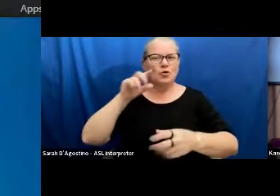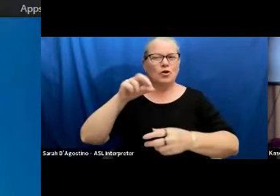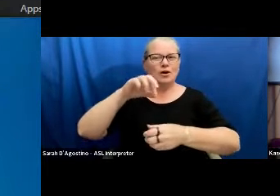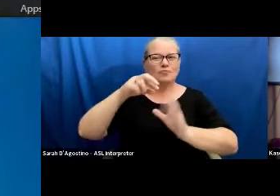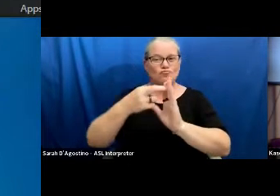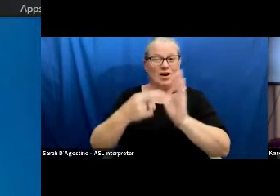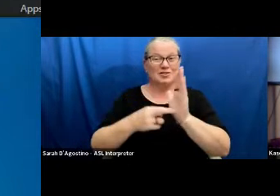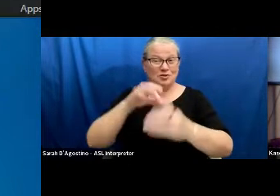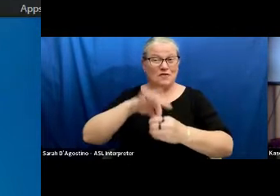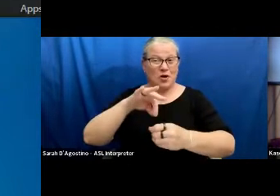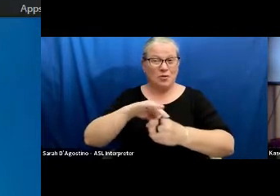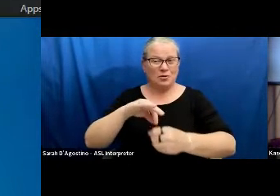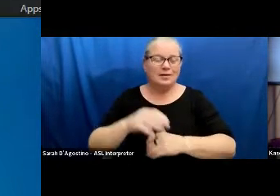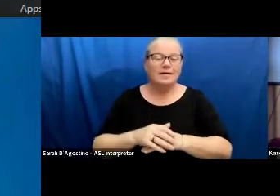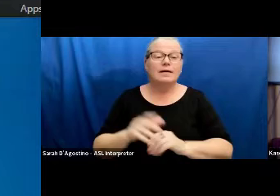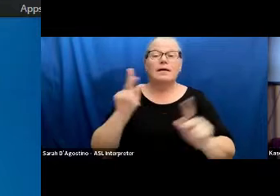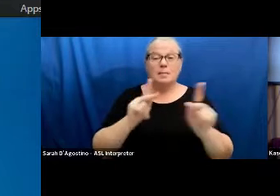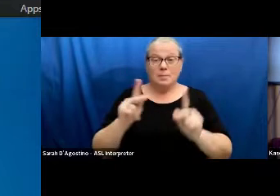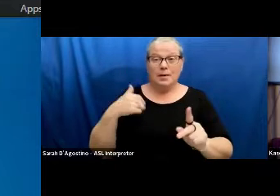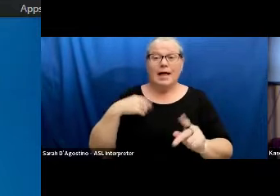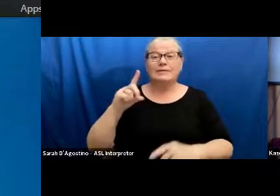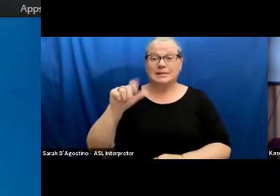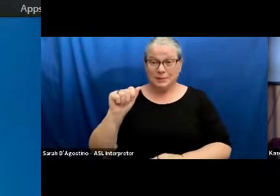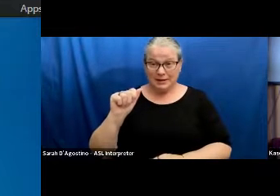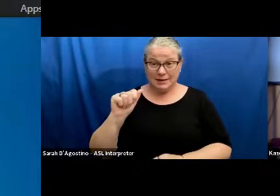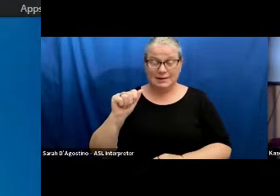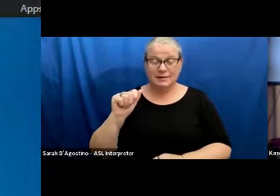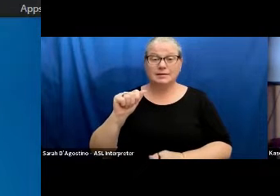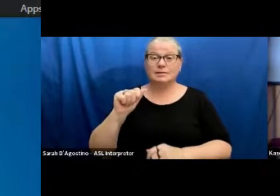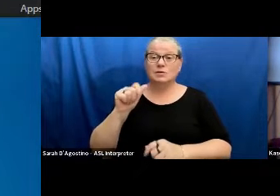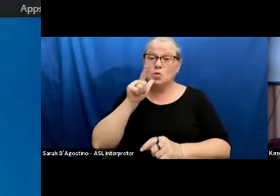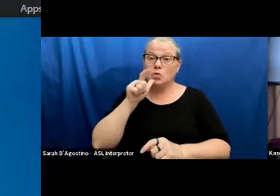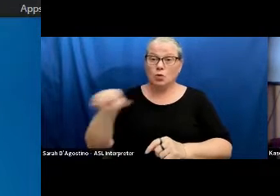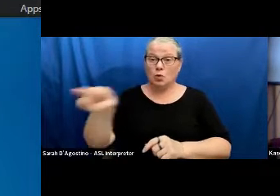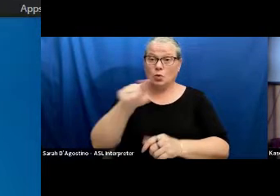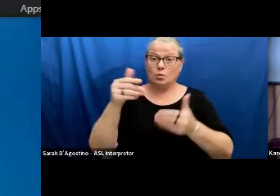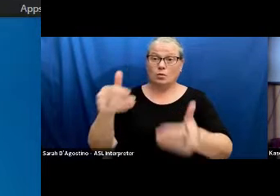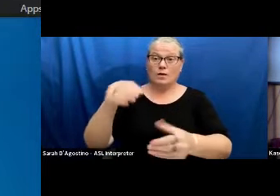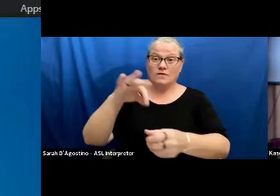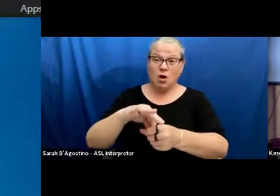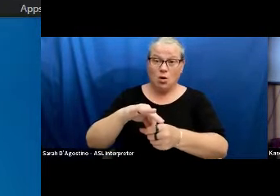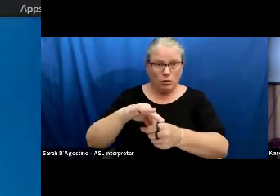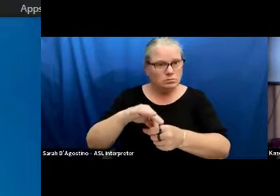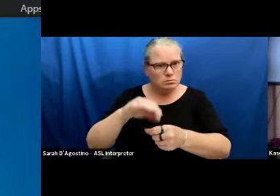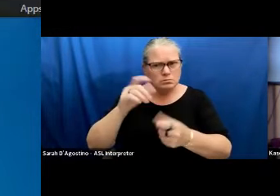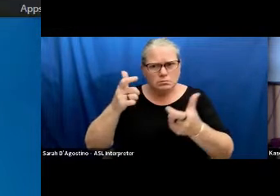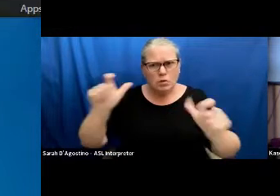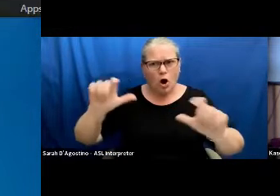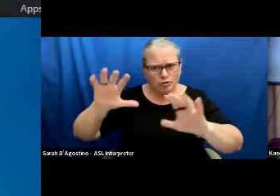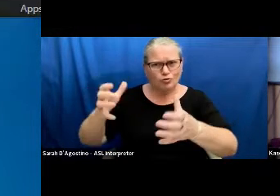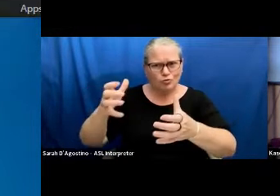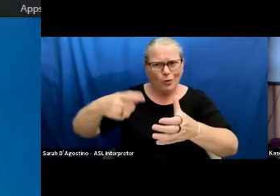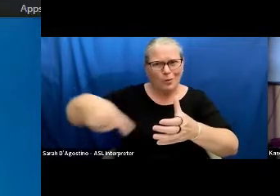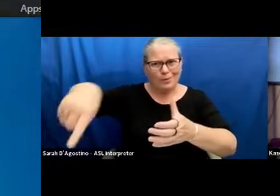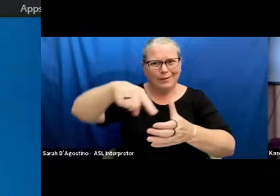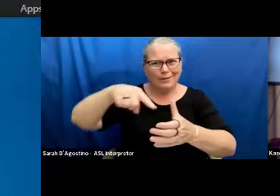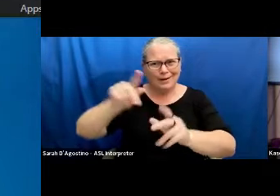voters with disabilities are a very large voting bloc and an important one there are a